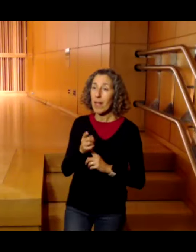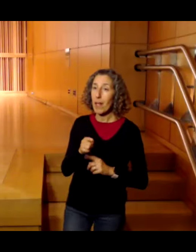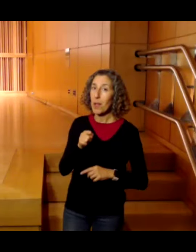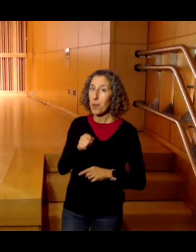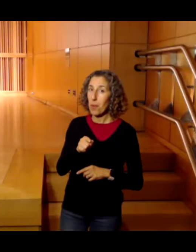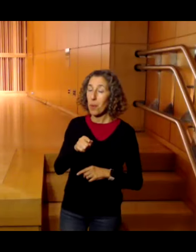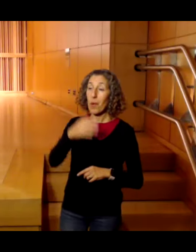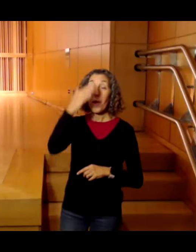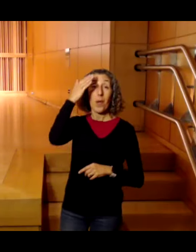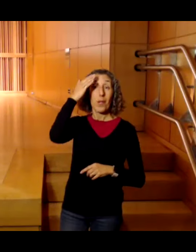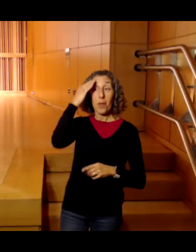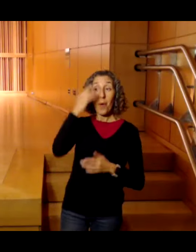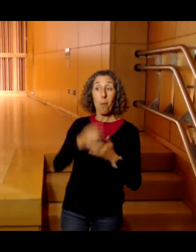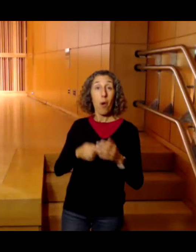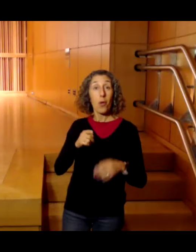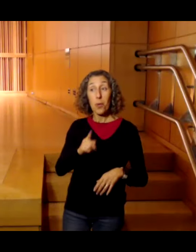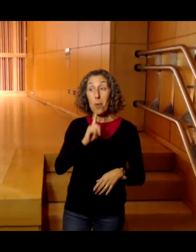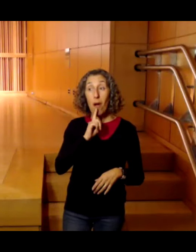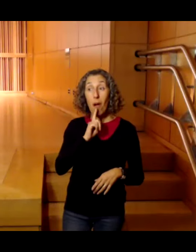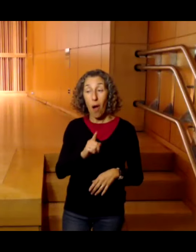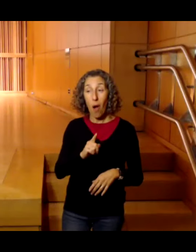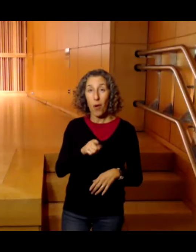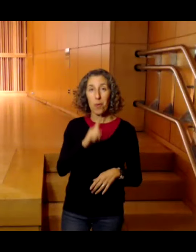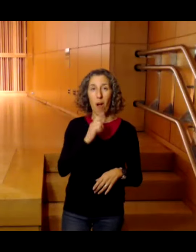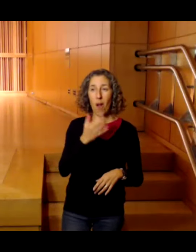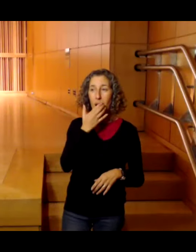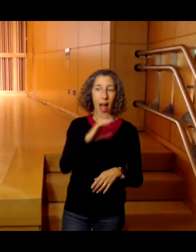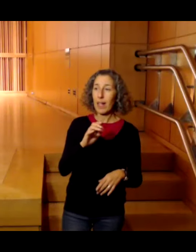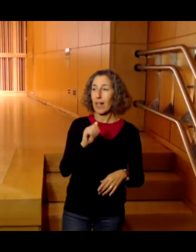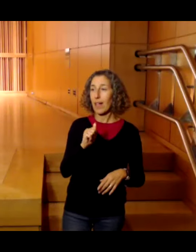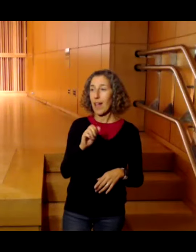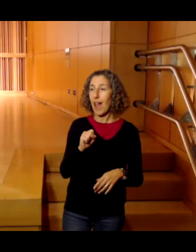Hot in the ass.